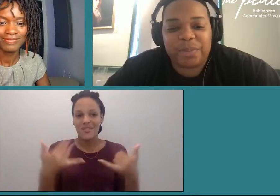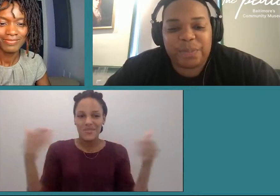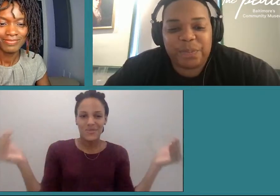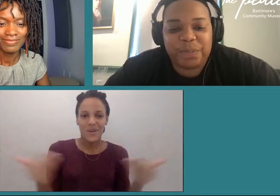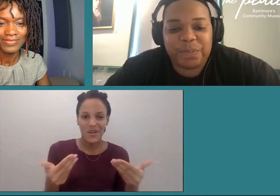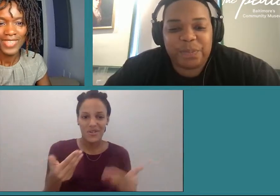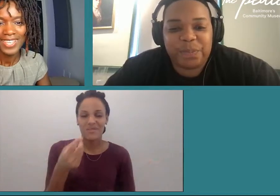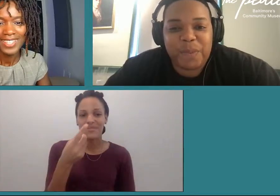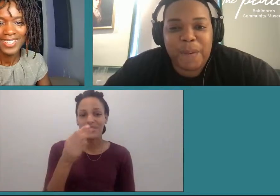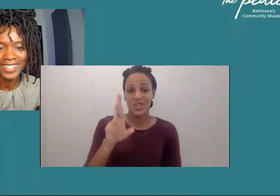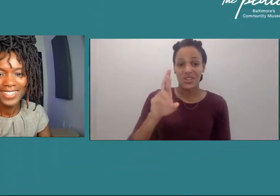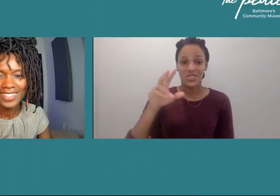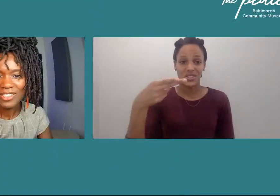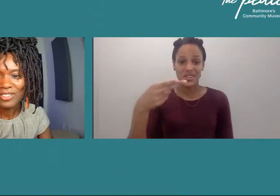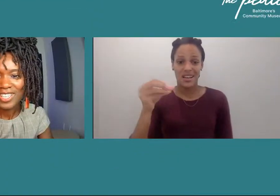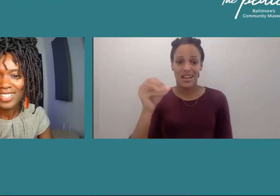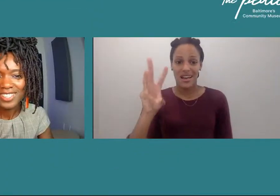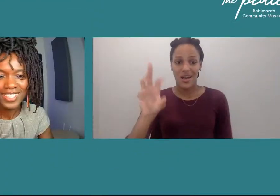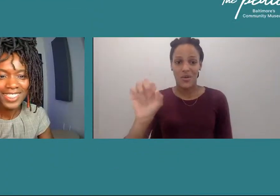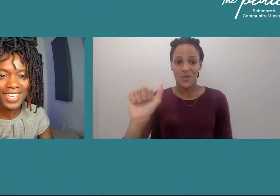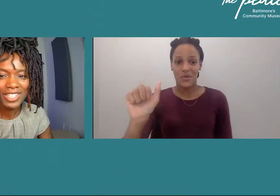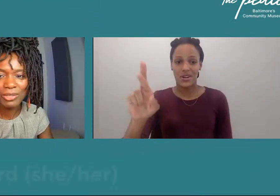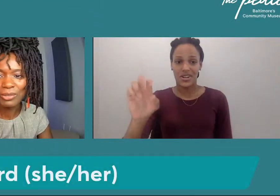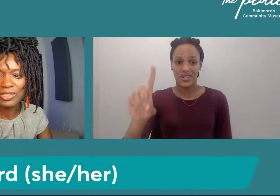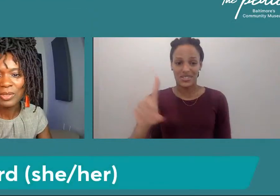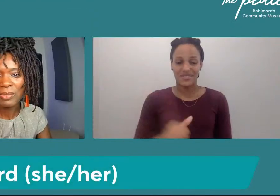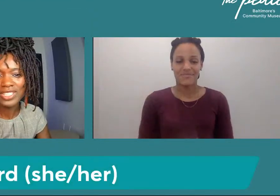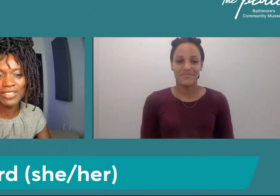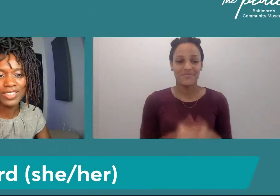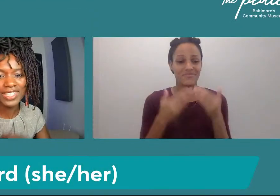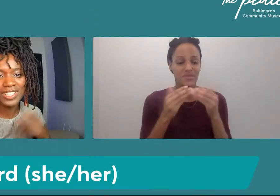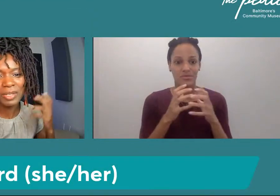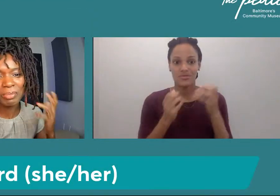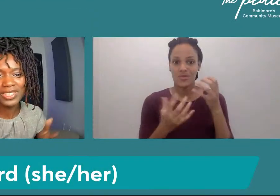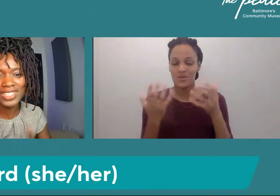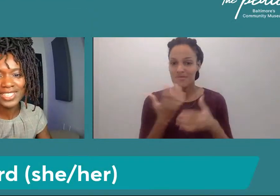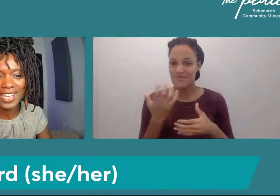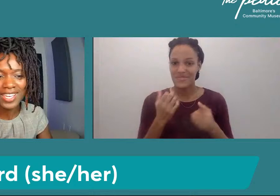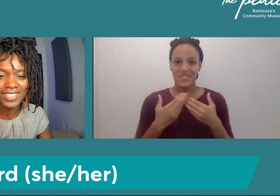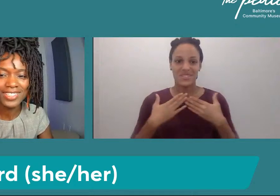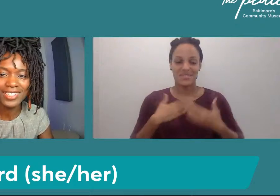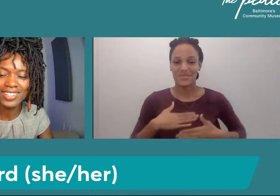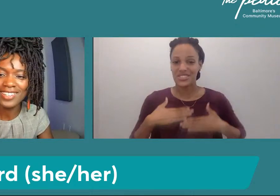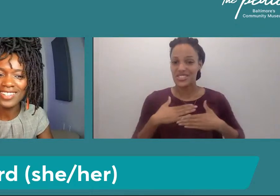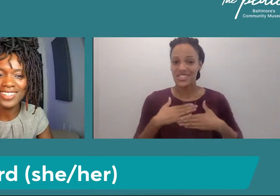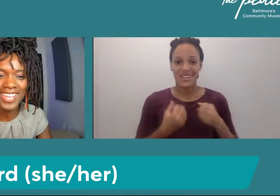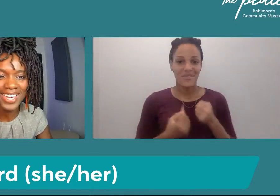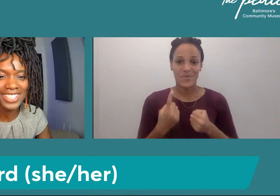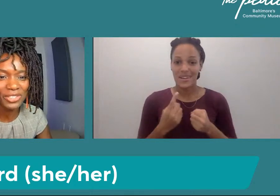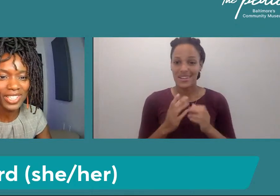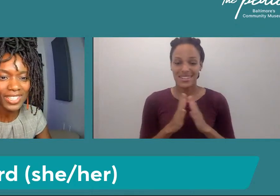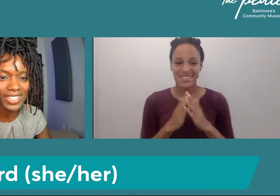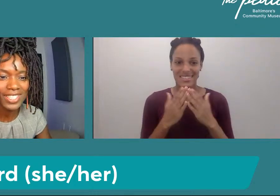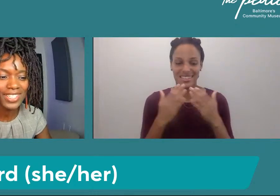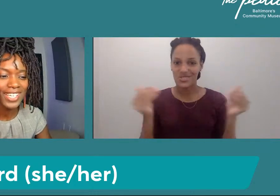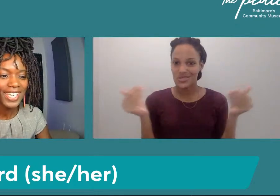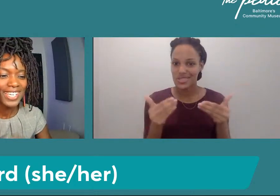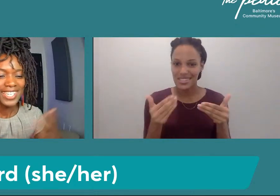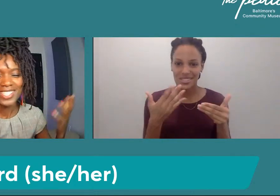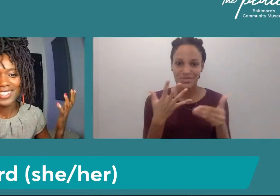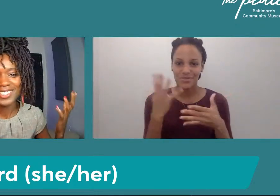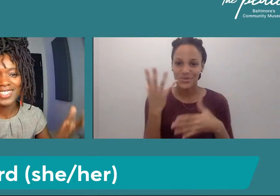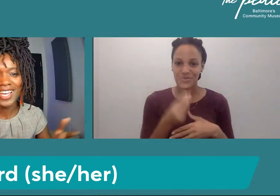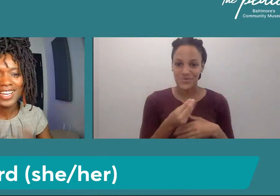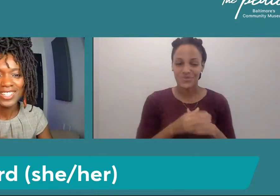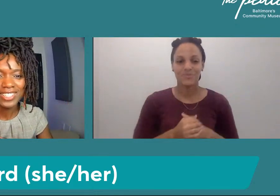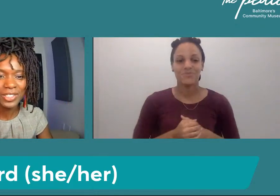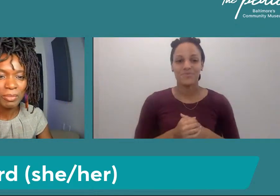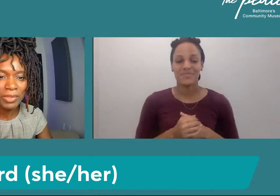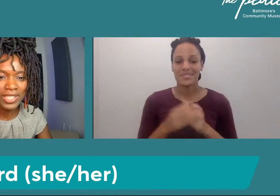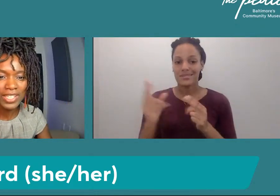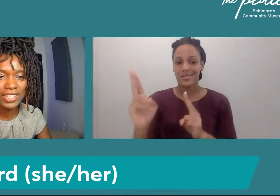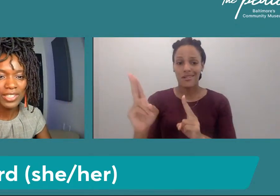Thank you so much, I appreciate that introduction. It is an honor to be here